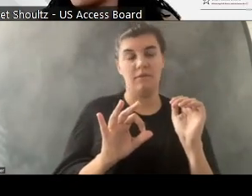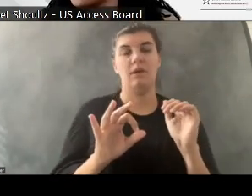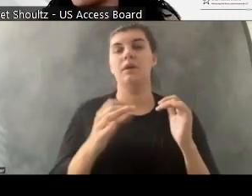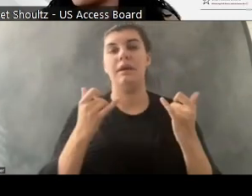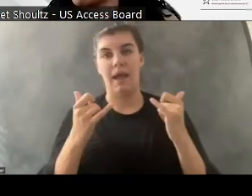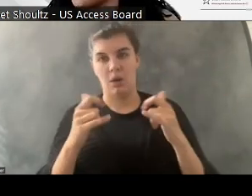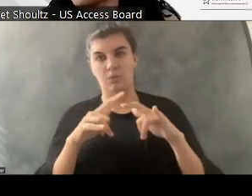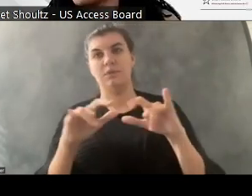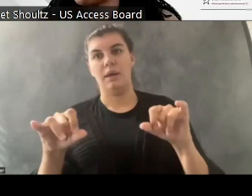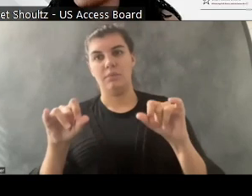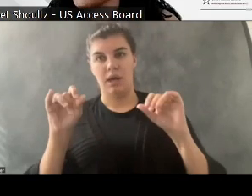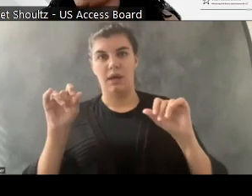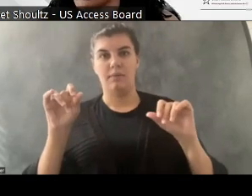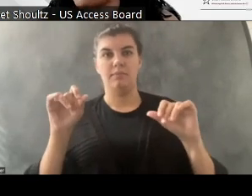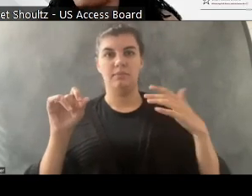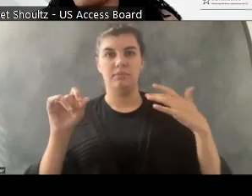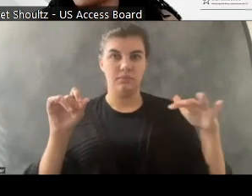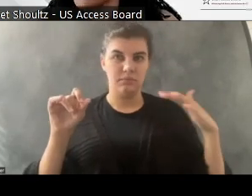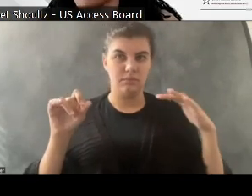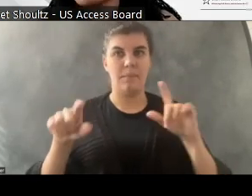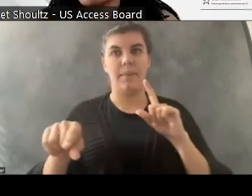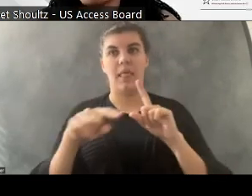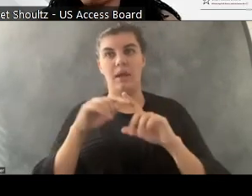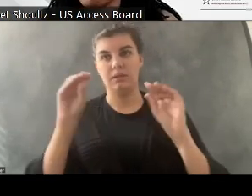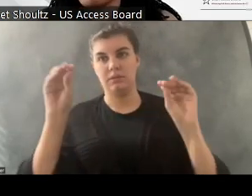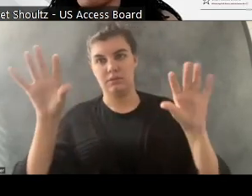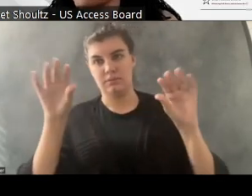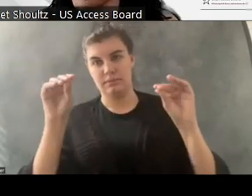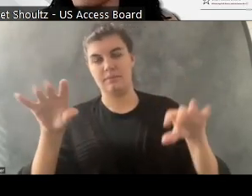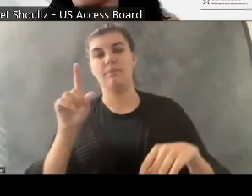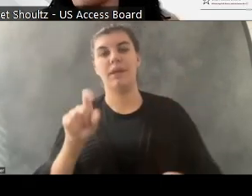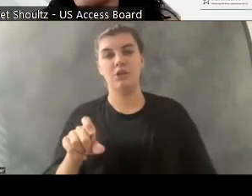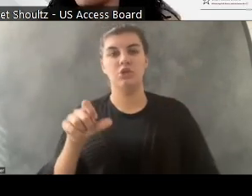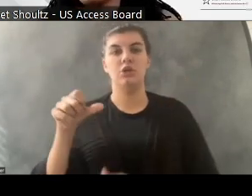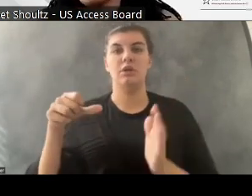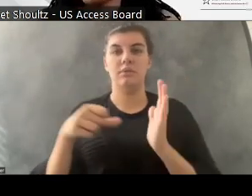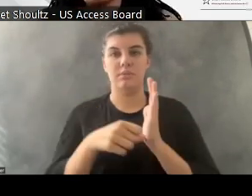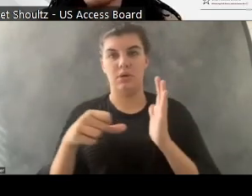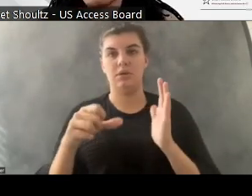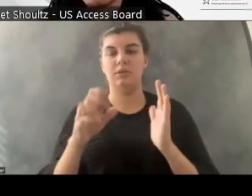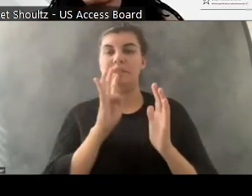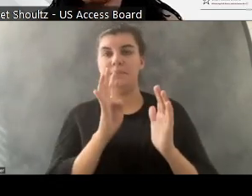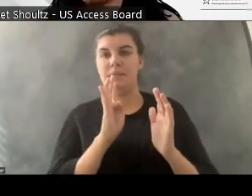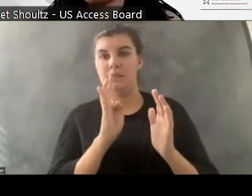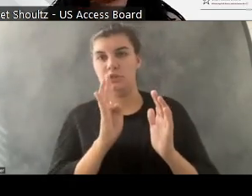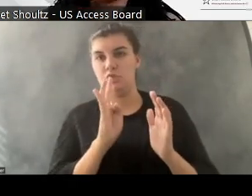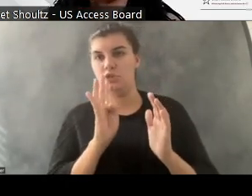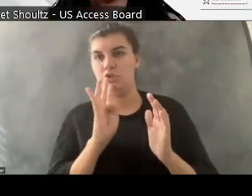The pedestrian push button shall activate a speech message that communicates the operating